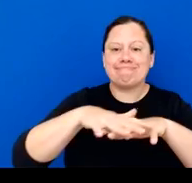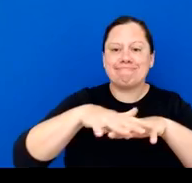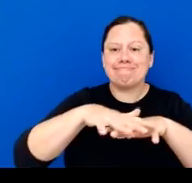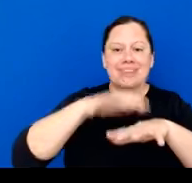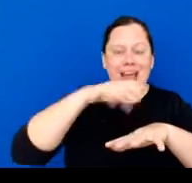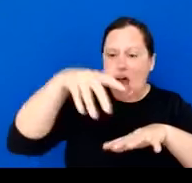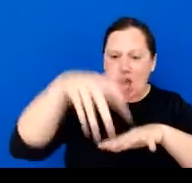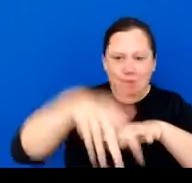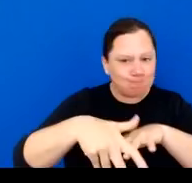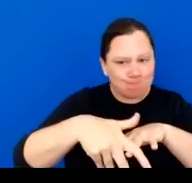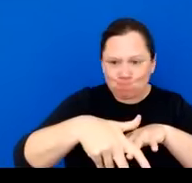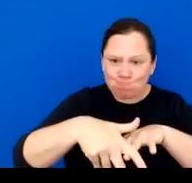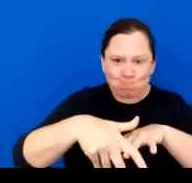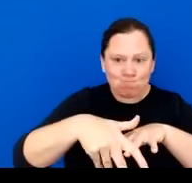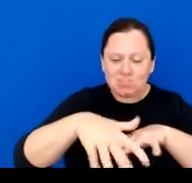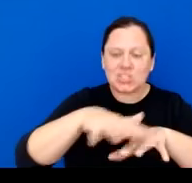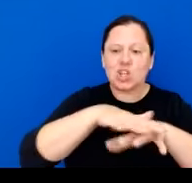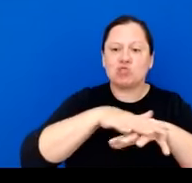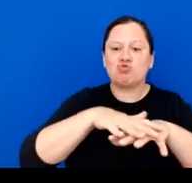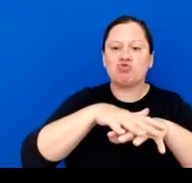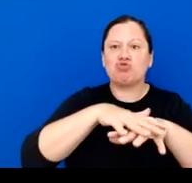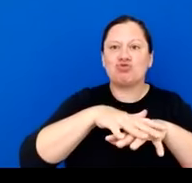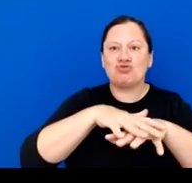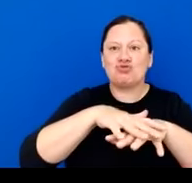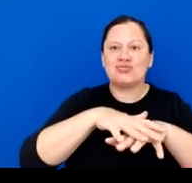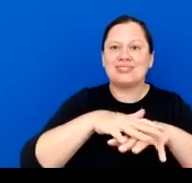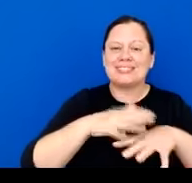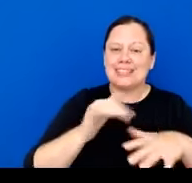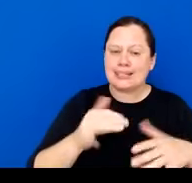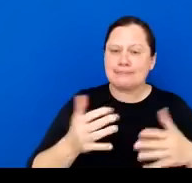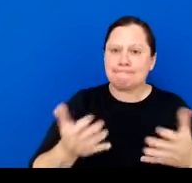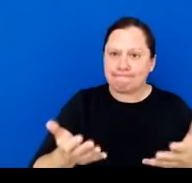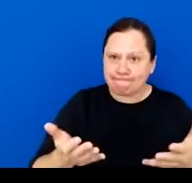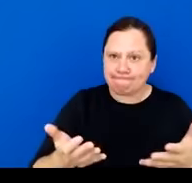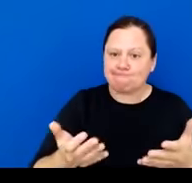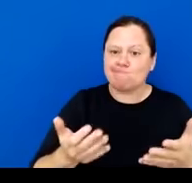but it is there uh in terms of the potential for a flash flood watch for